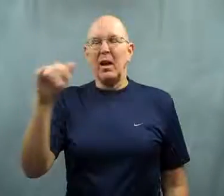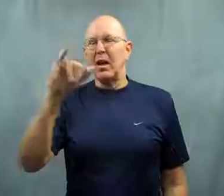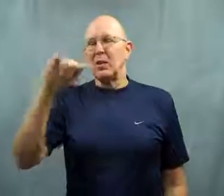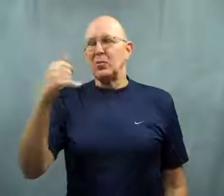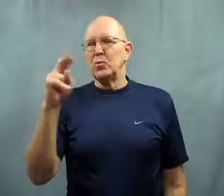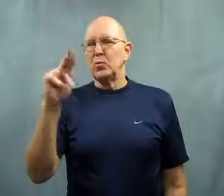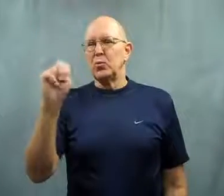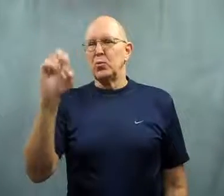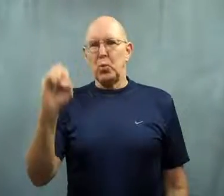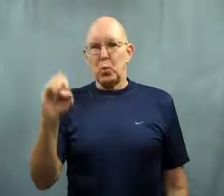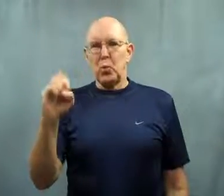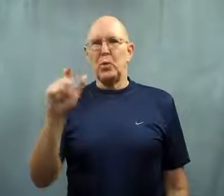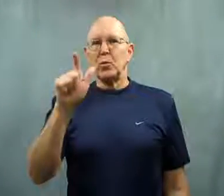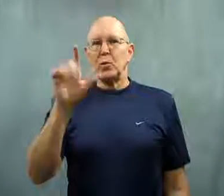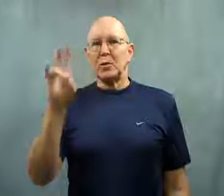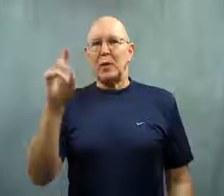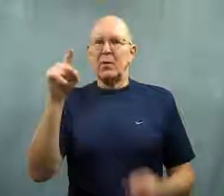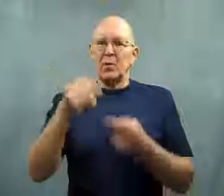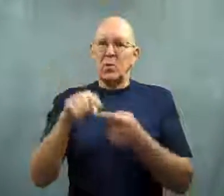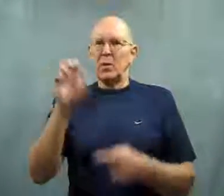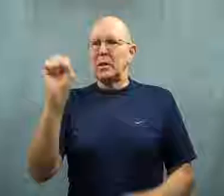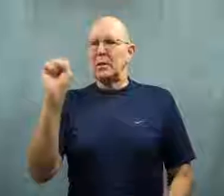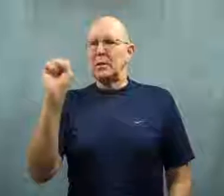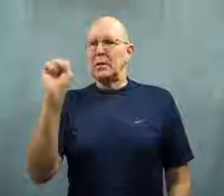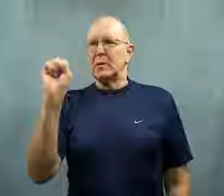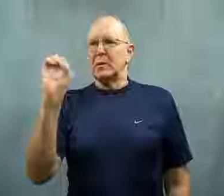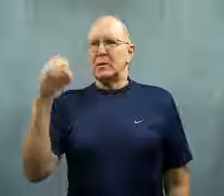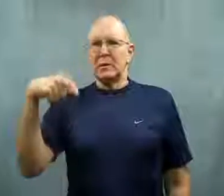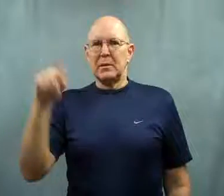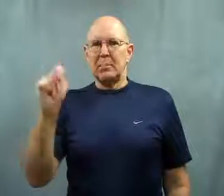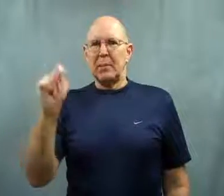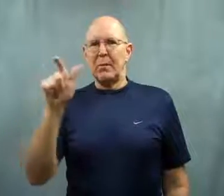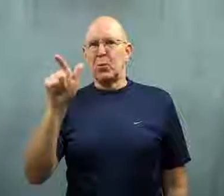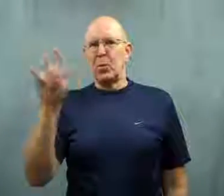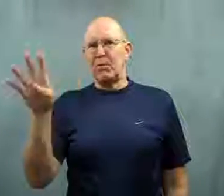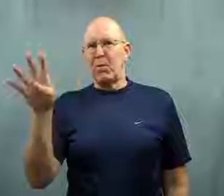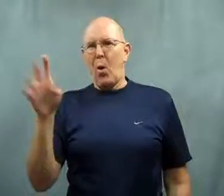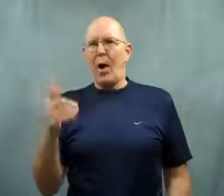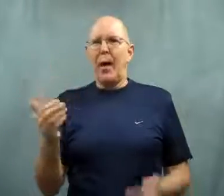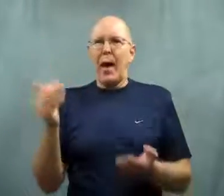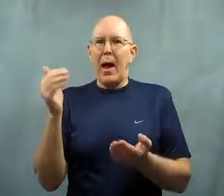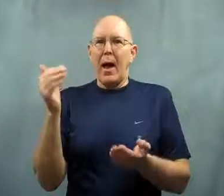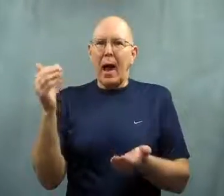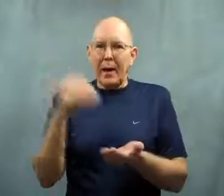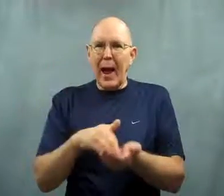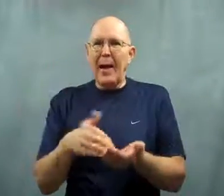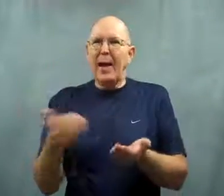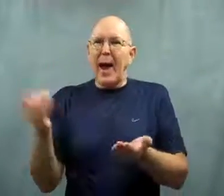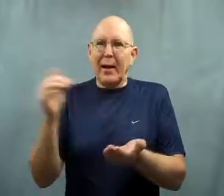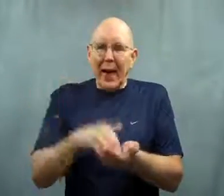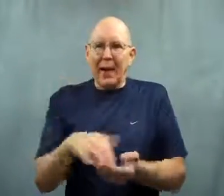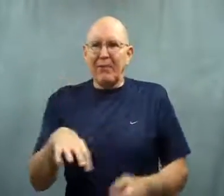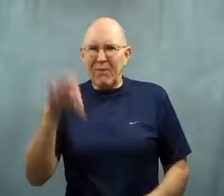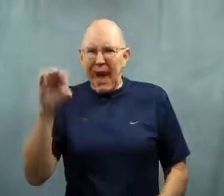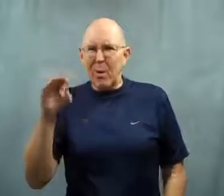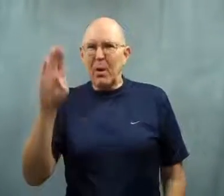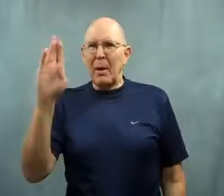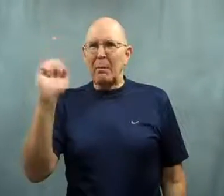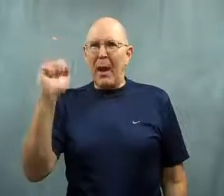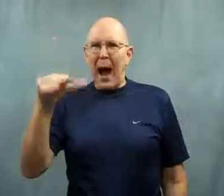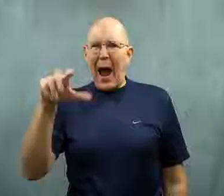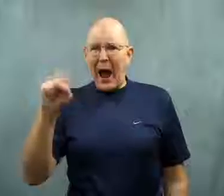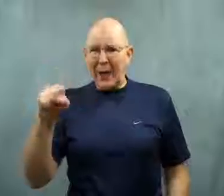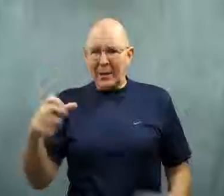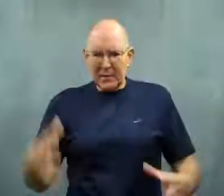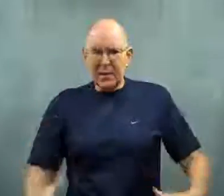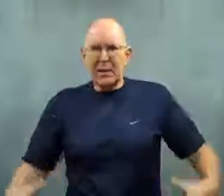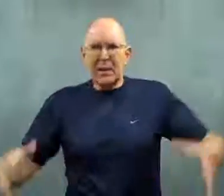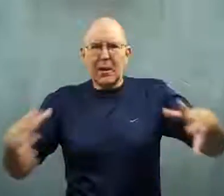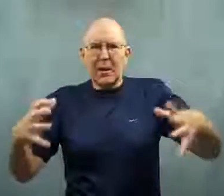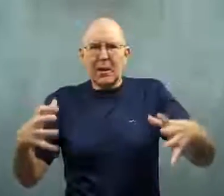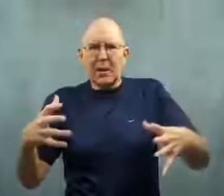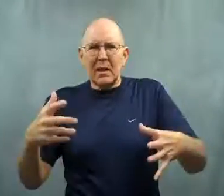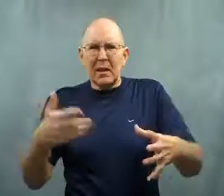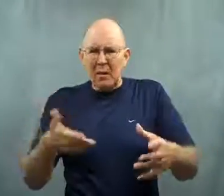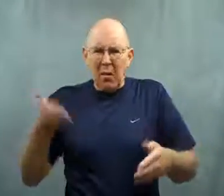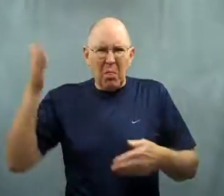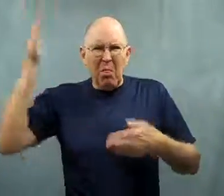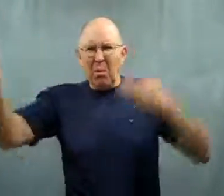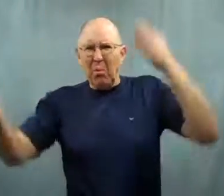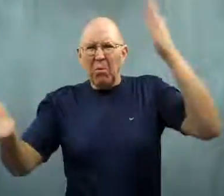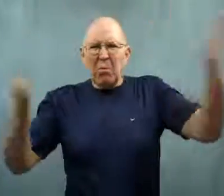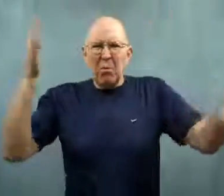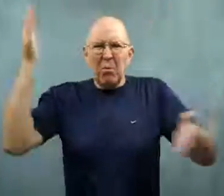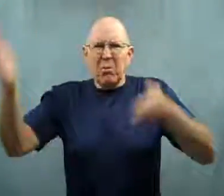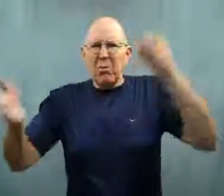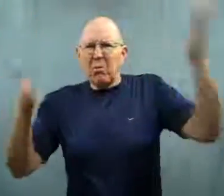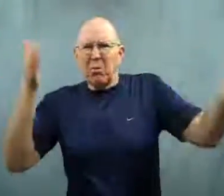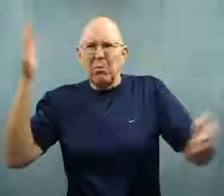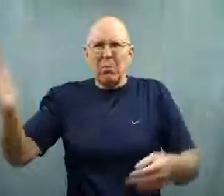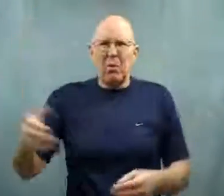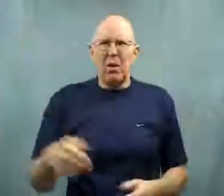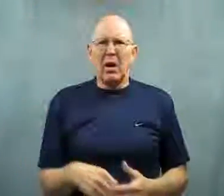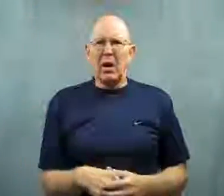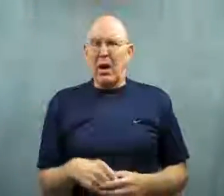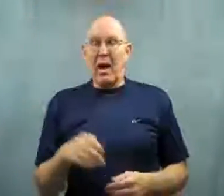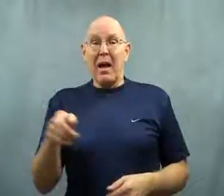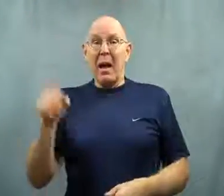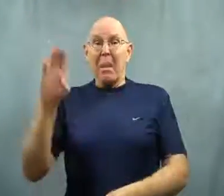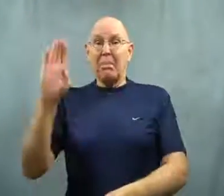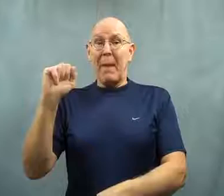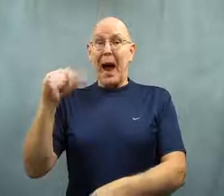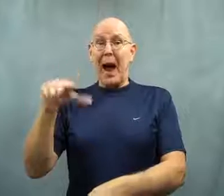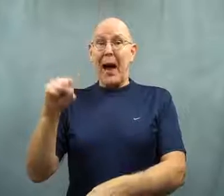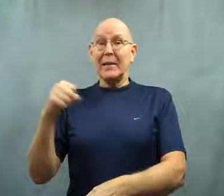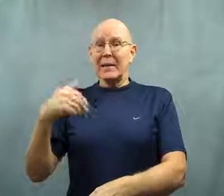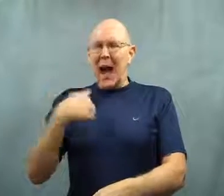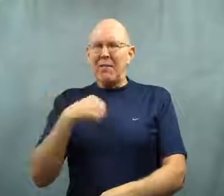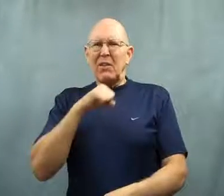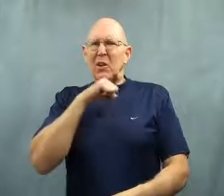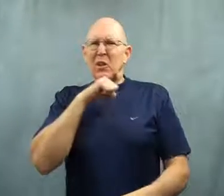From June 27 to September 24, bags were found dumped in various places.